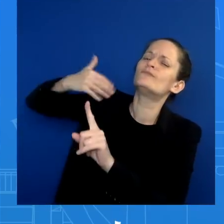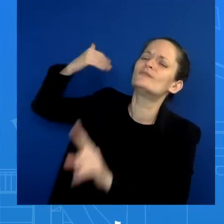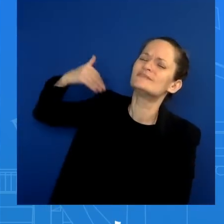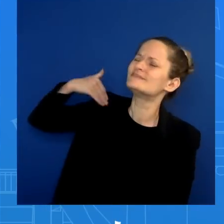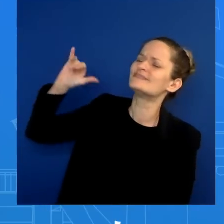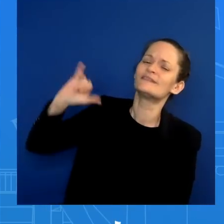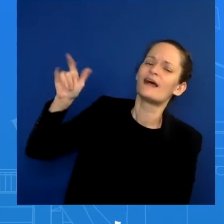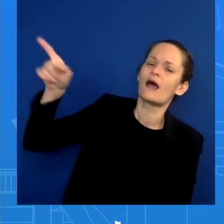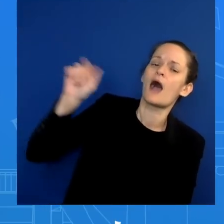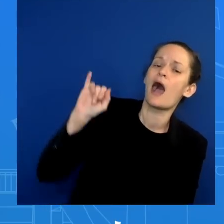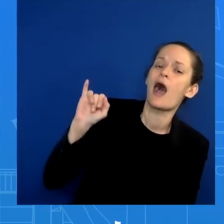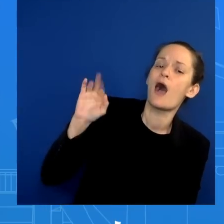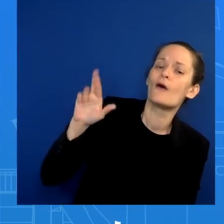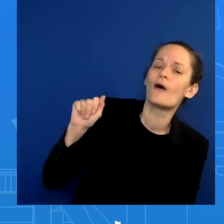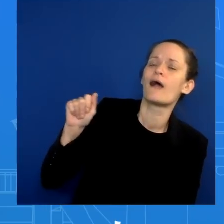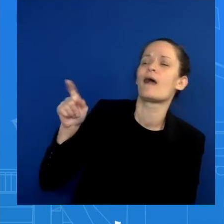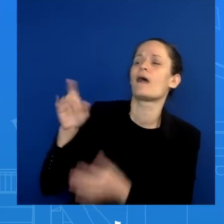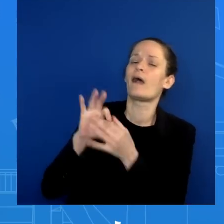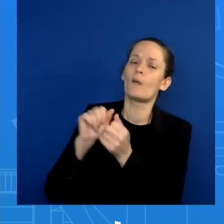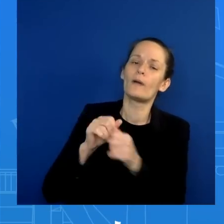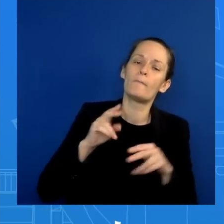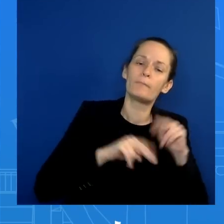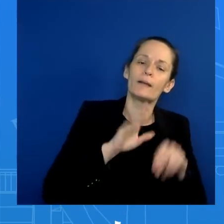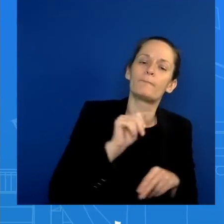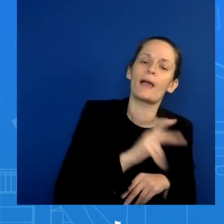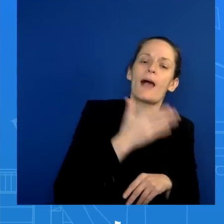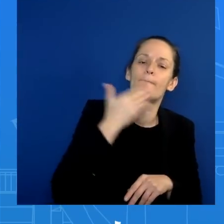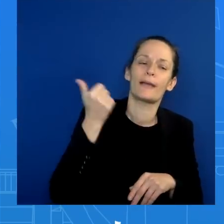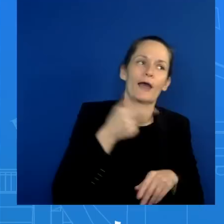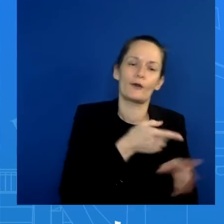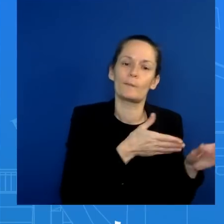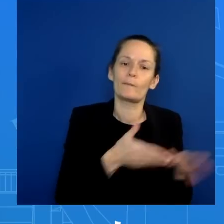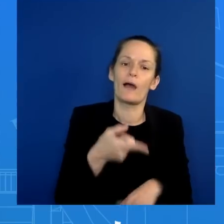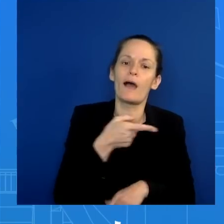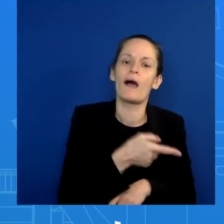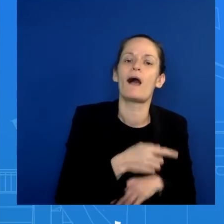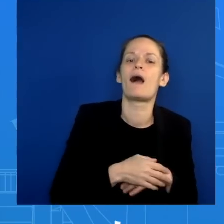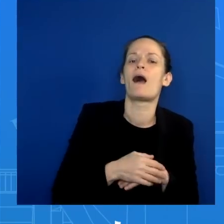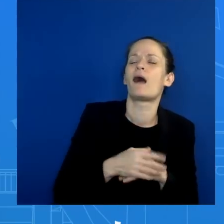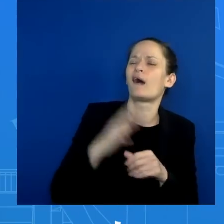those were, in the words of the administration, anyway, fully paid for internally. Yeah.